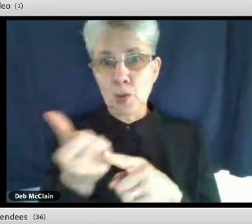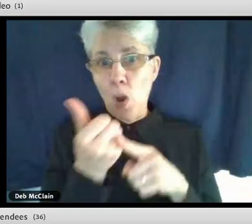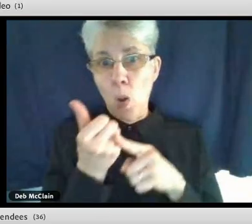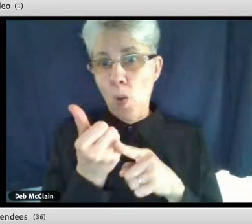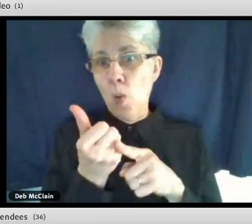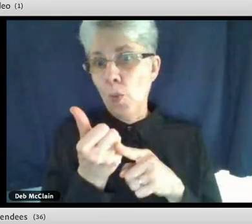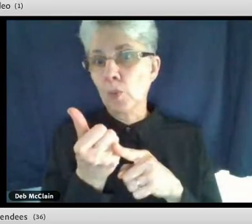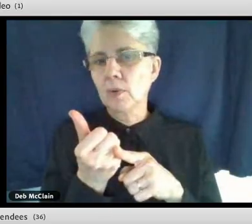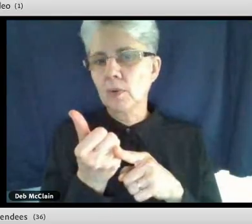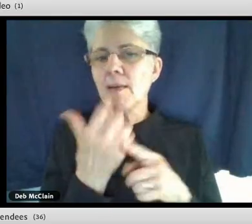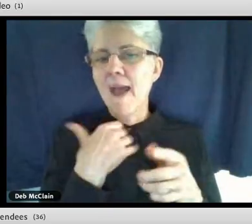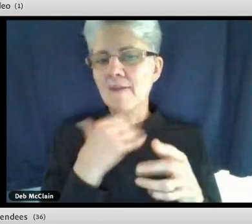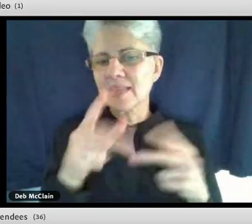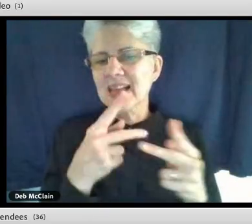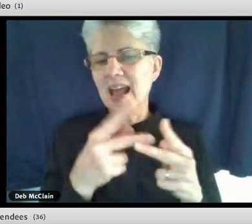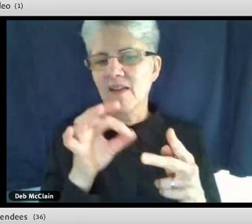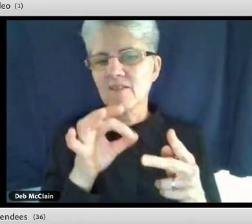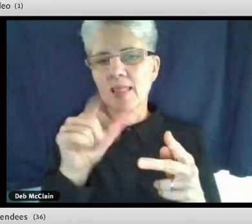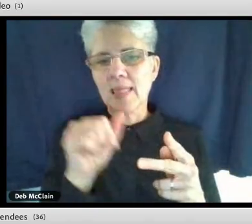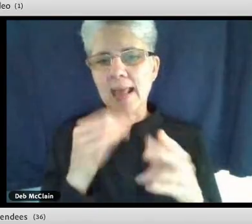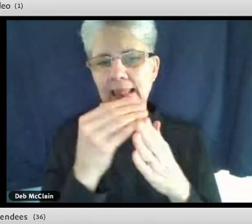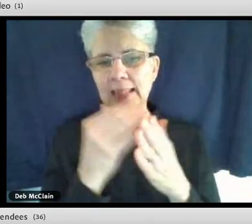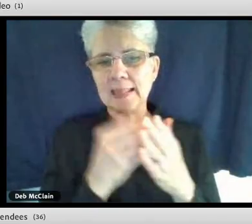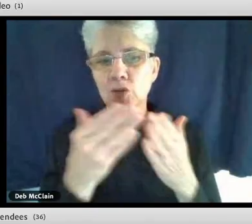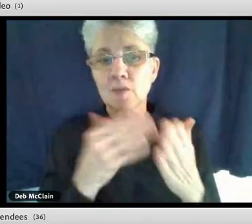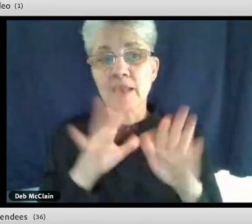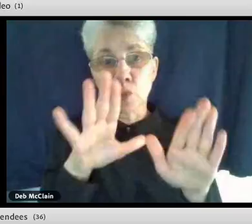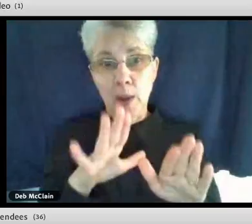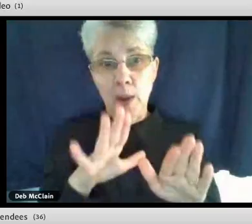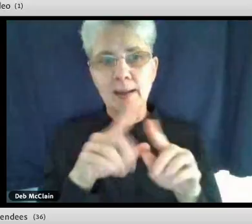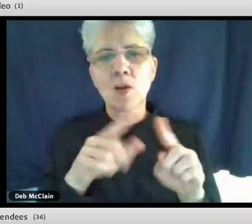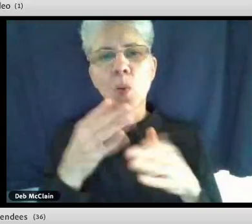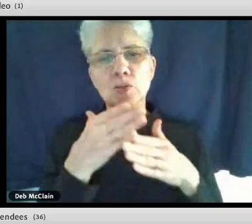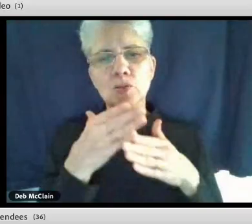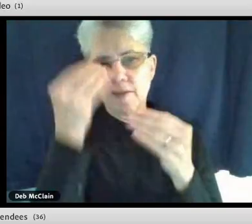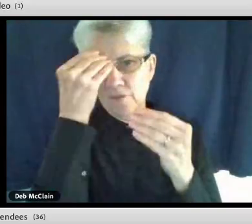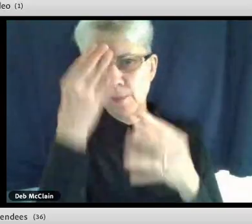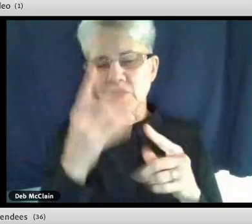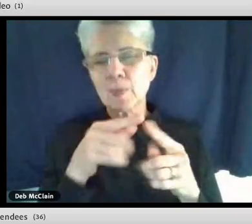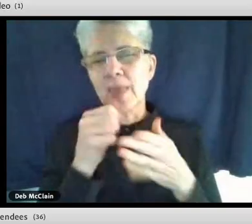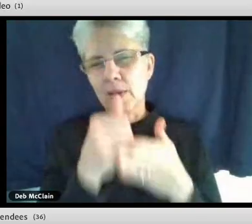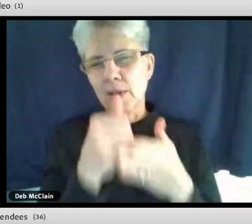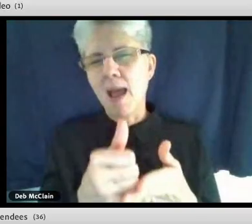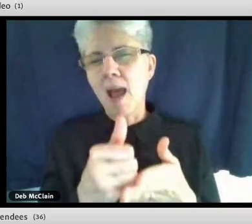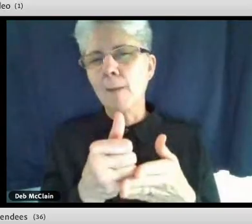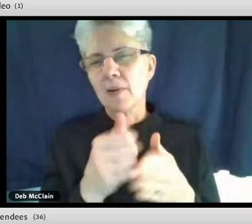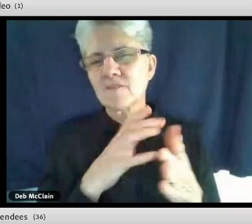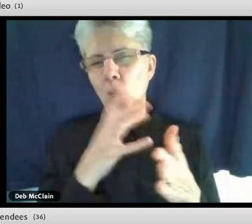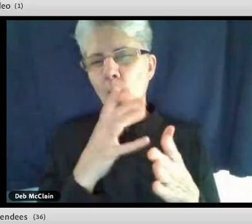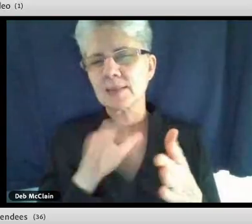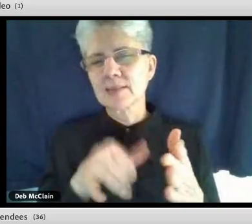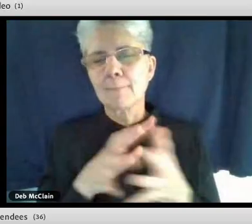instead of trying to reinvent the wheel, you know, having this kind of thing on the FLA LISTSERV which is great, a great way to share information,